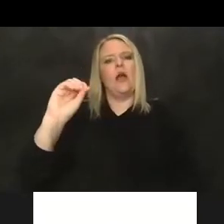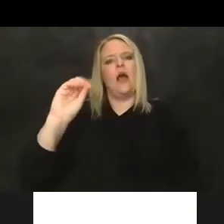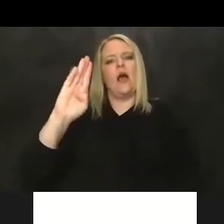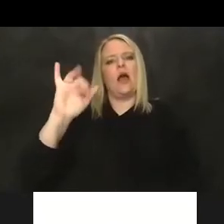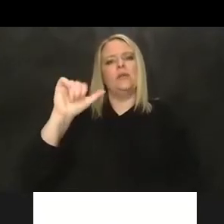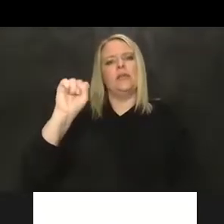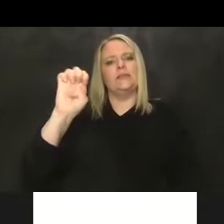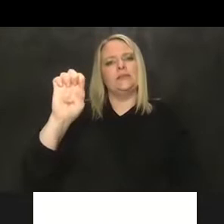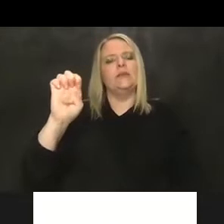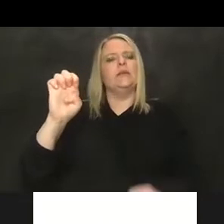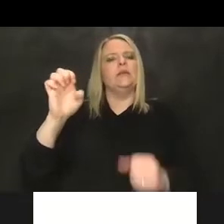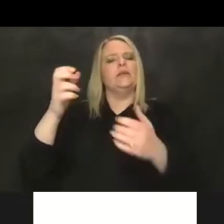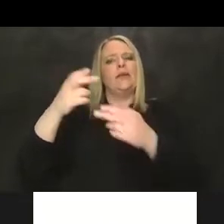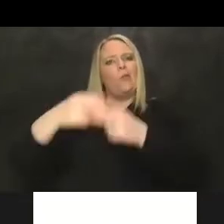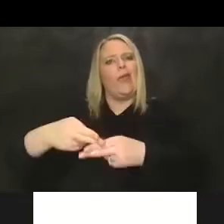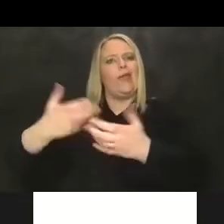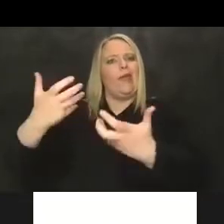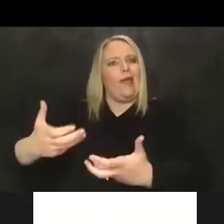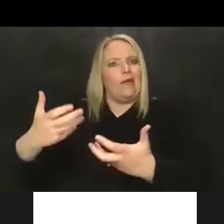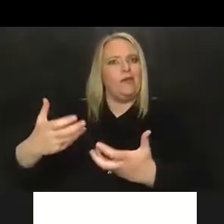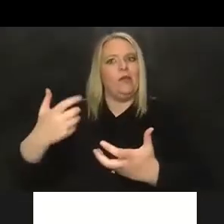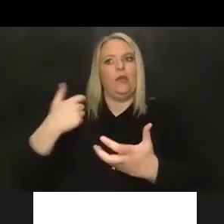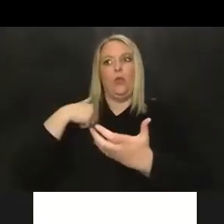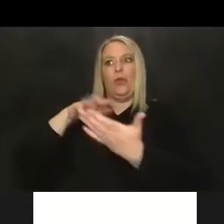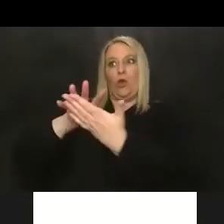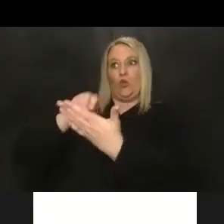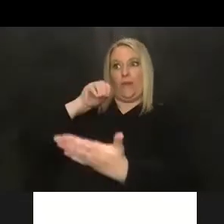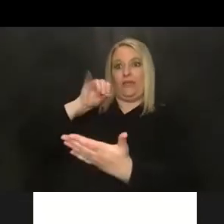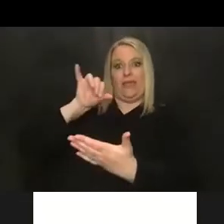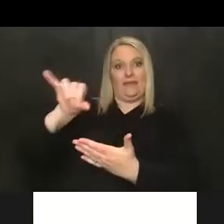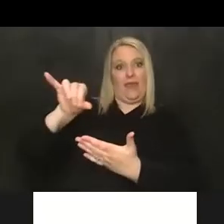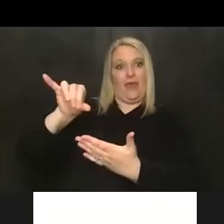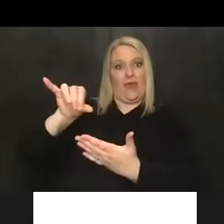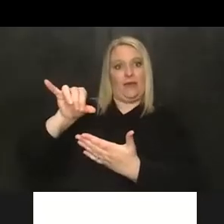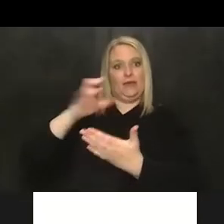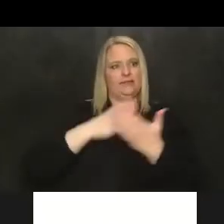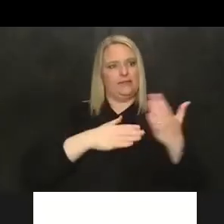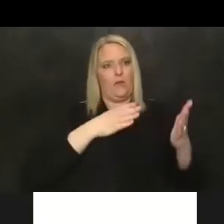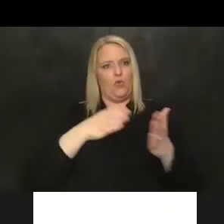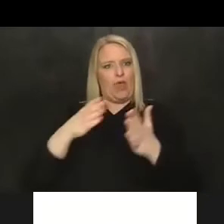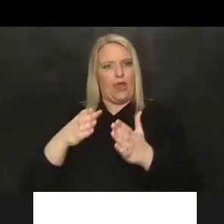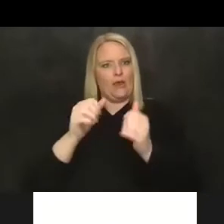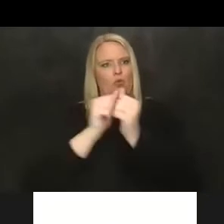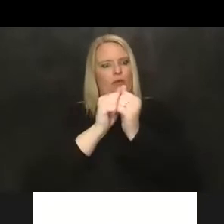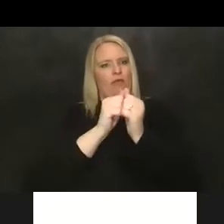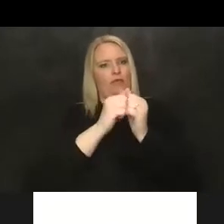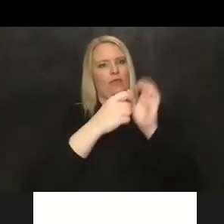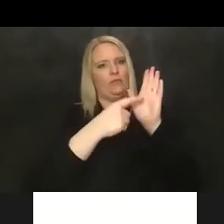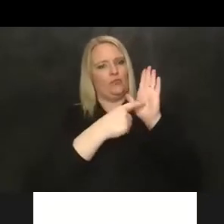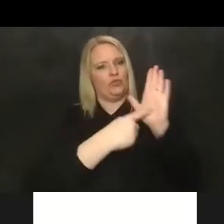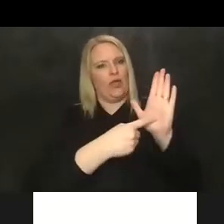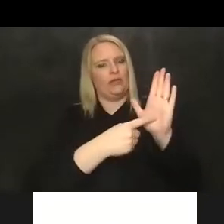and we are replicating this in some form or fashion with a projection and stretched canvas,